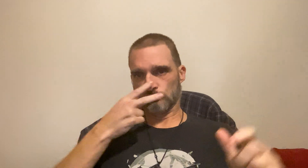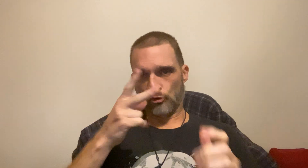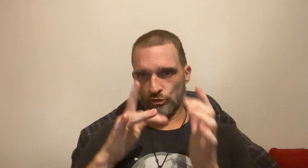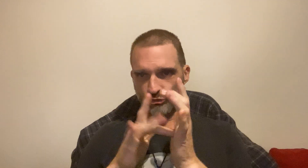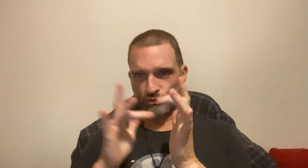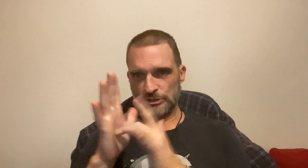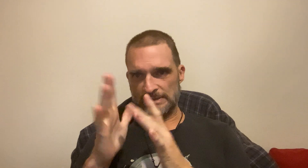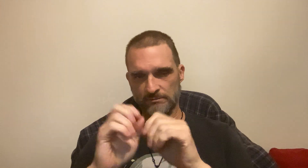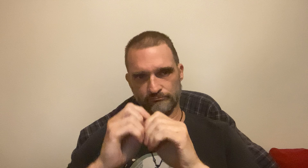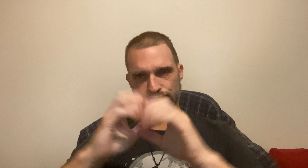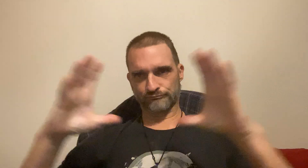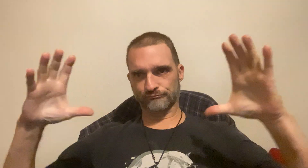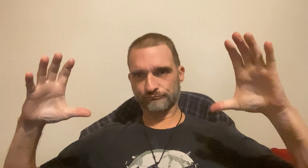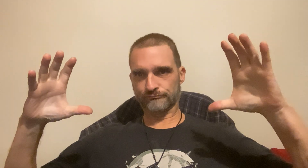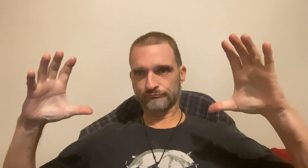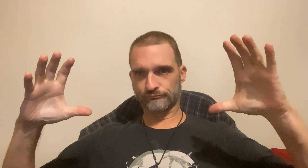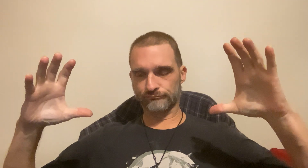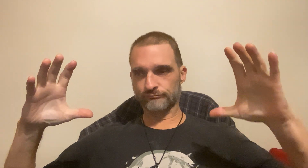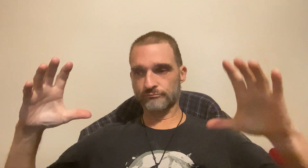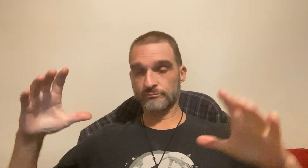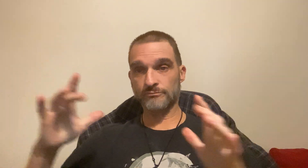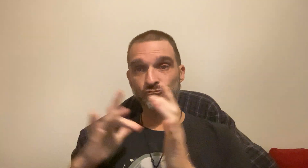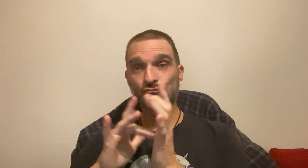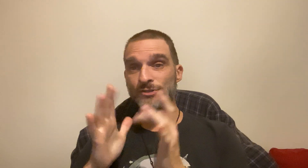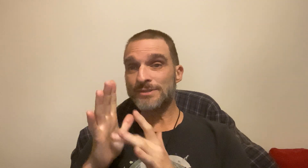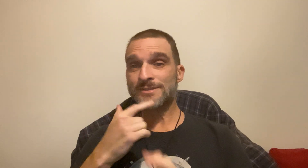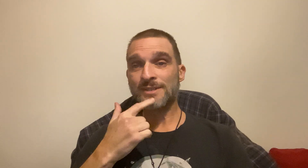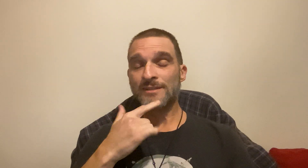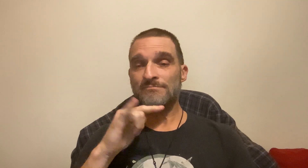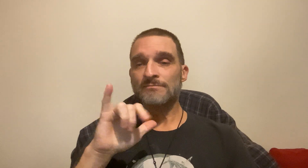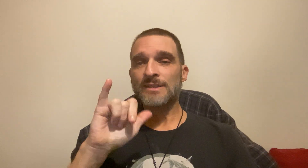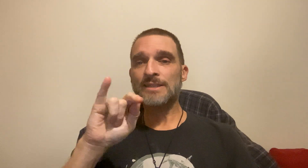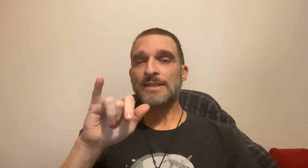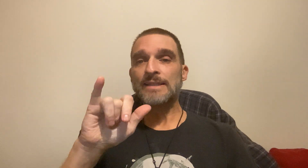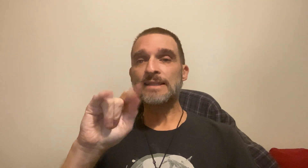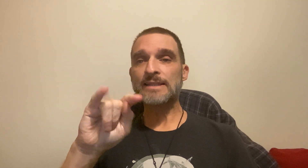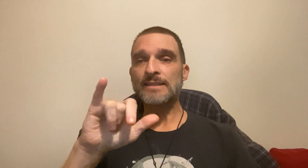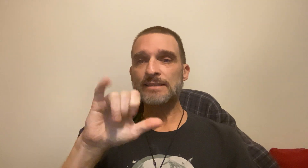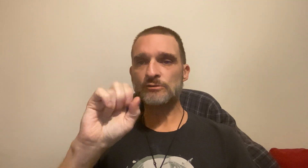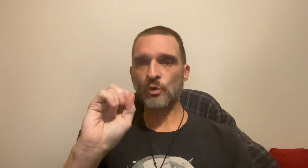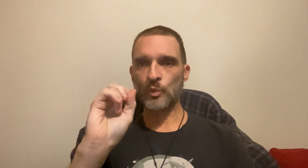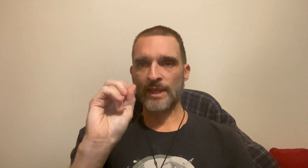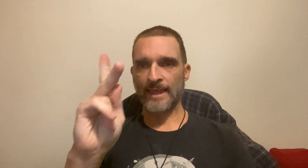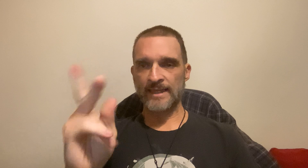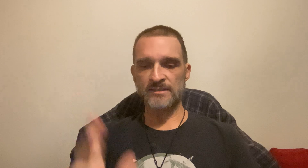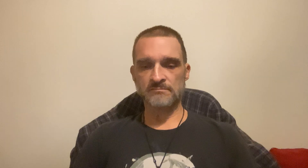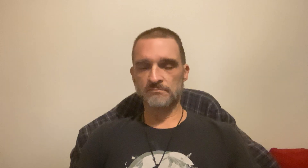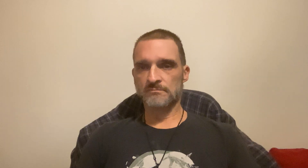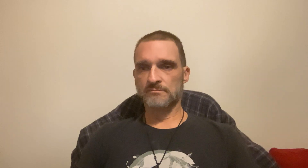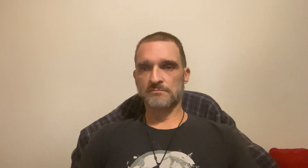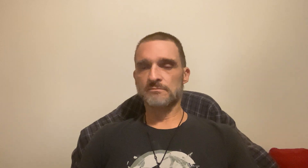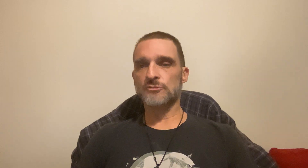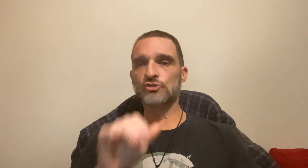Then I saw Jesus clearly. Jesus said, "It is okay.